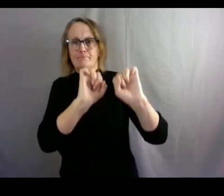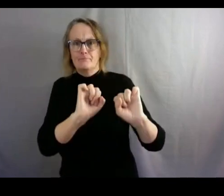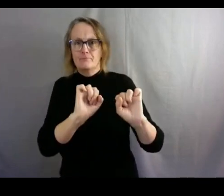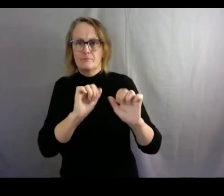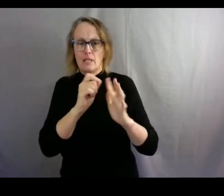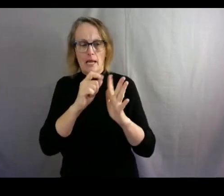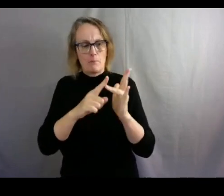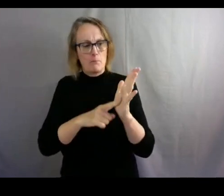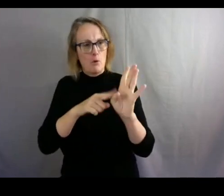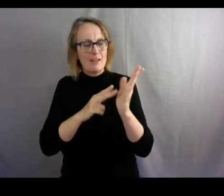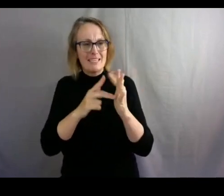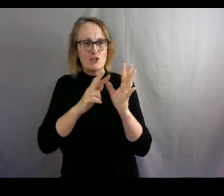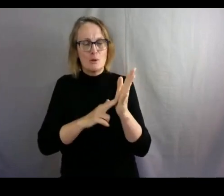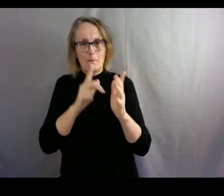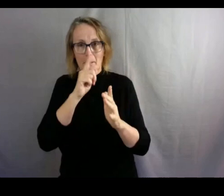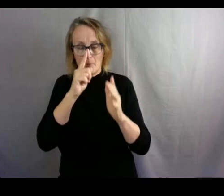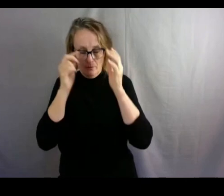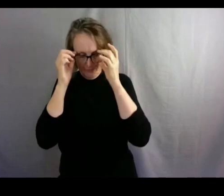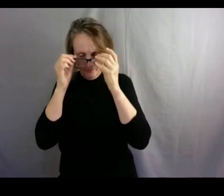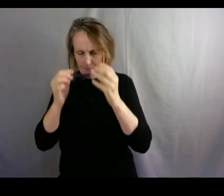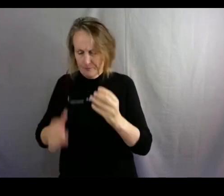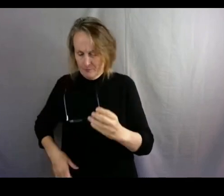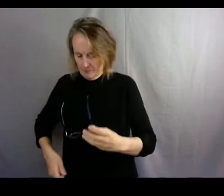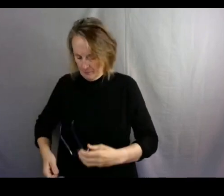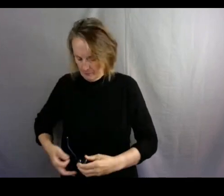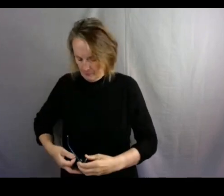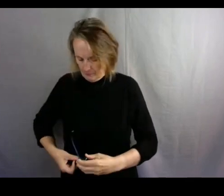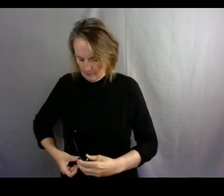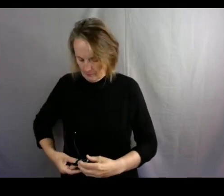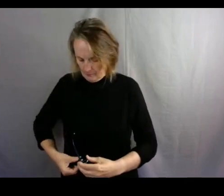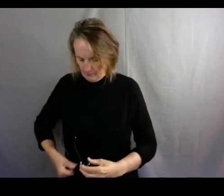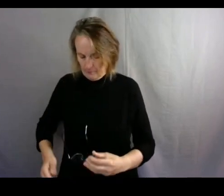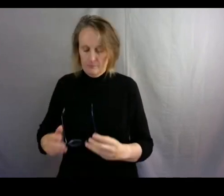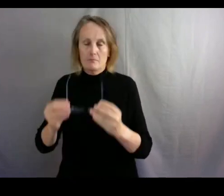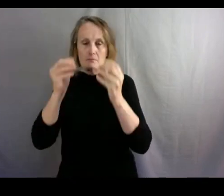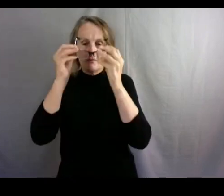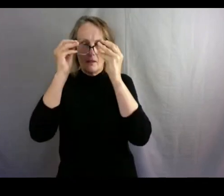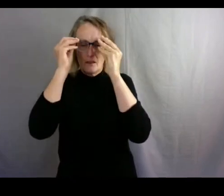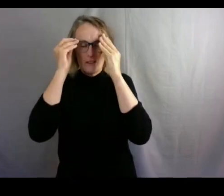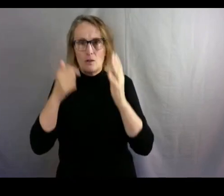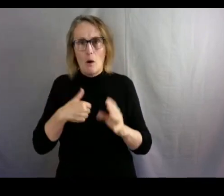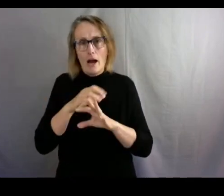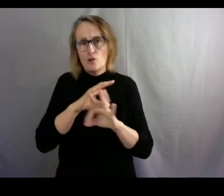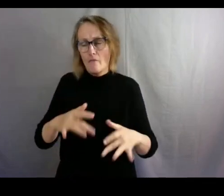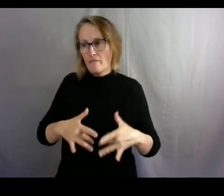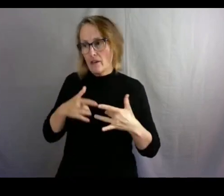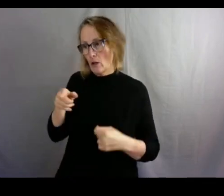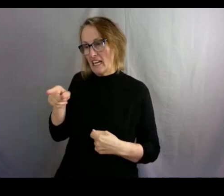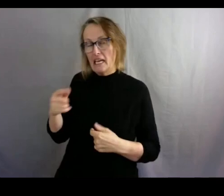So I don't feel either that there's disrespect in his way of painting them.